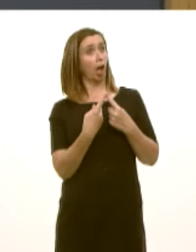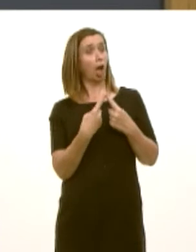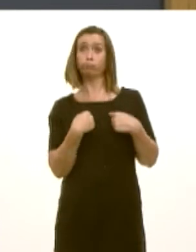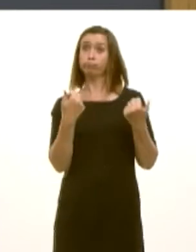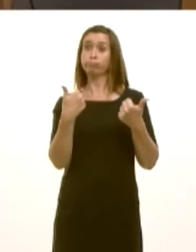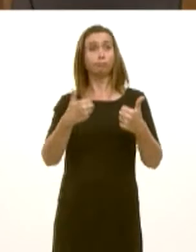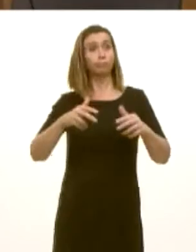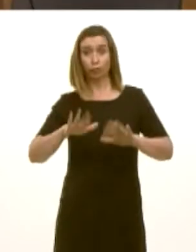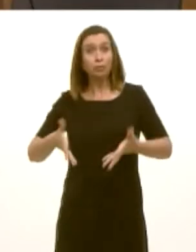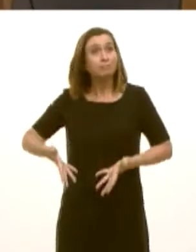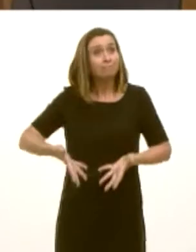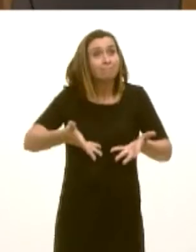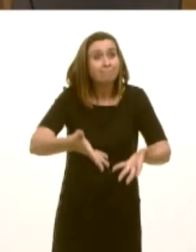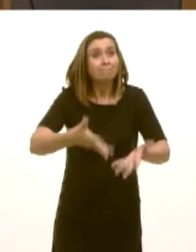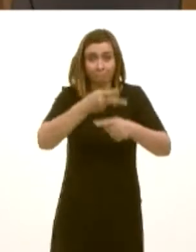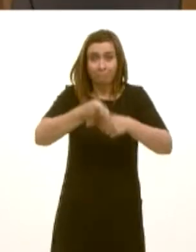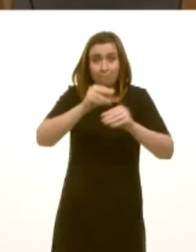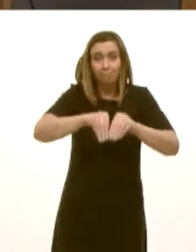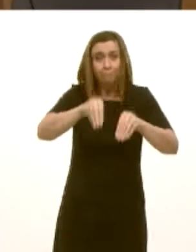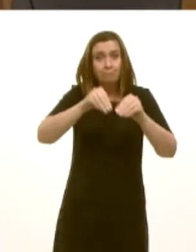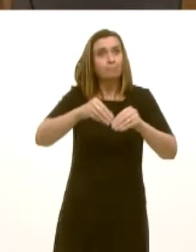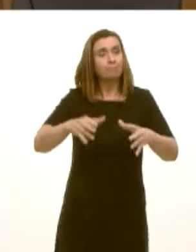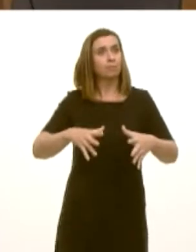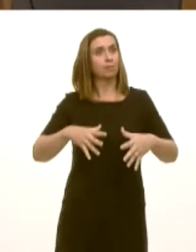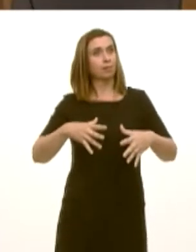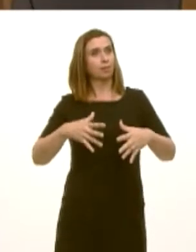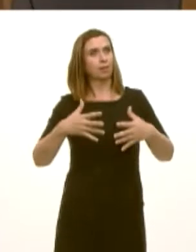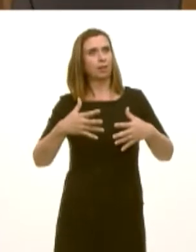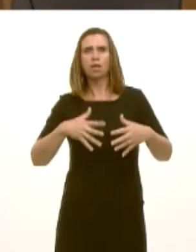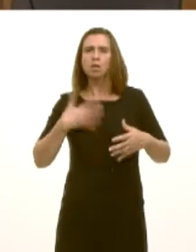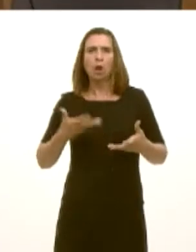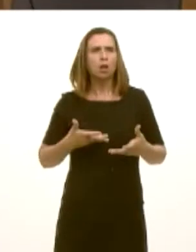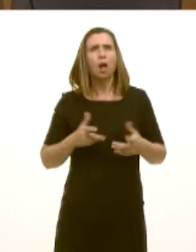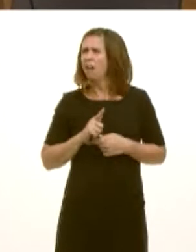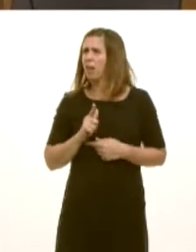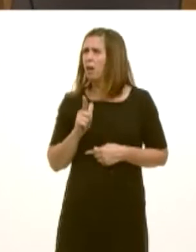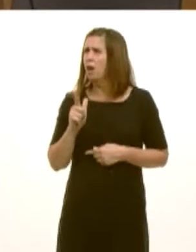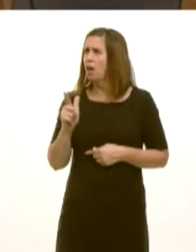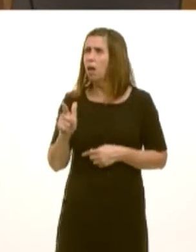If people face an expensive and laborious journey on public transport, they will not use those childcare facilities.